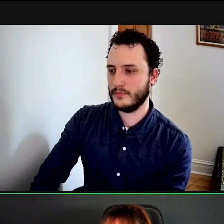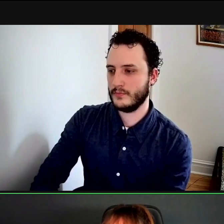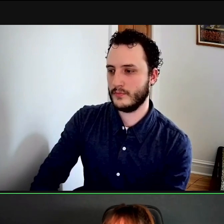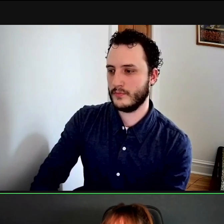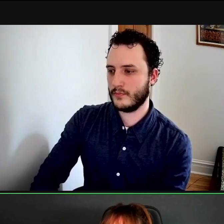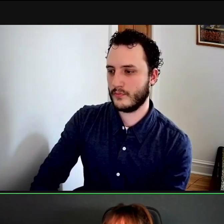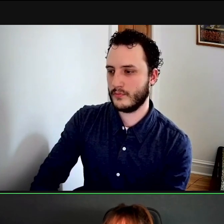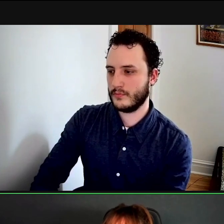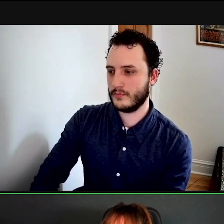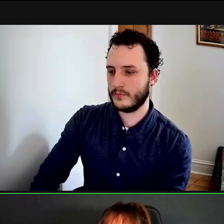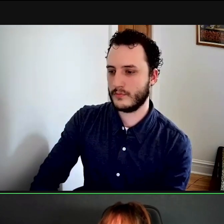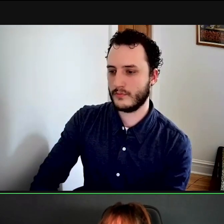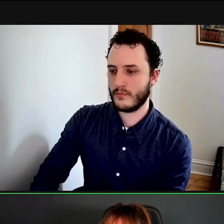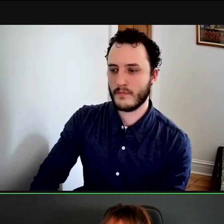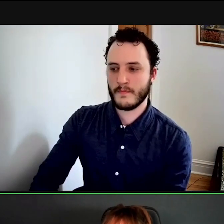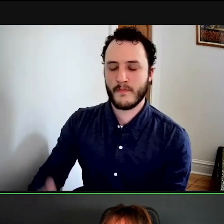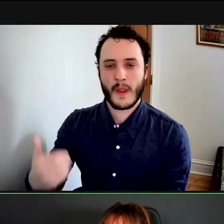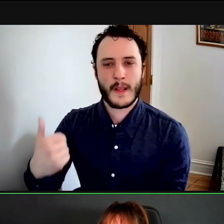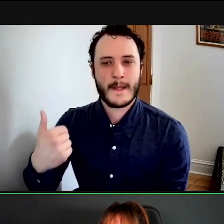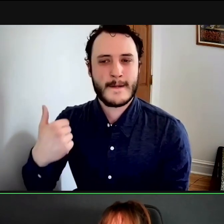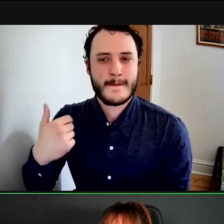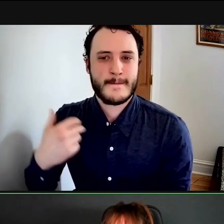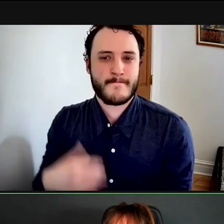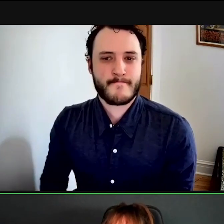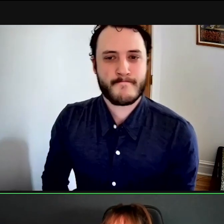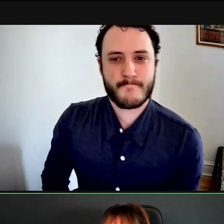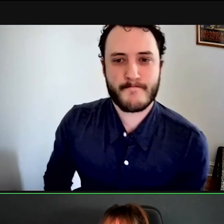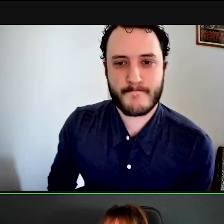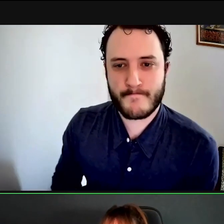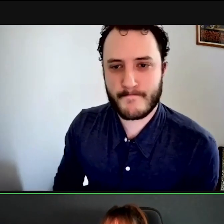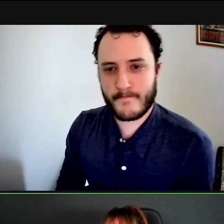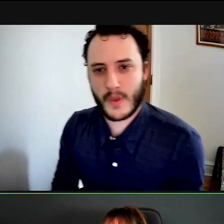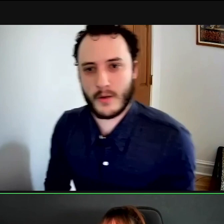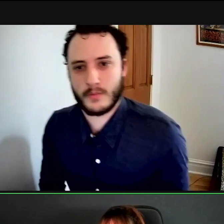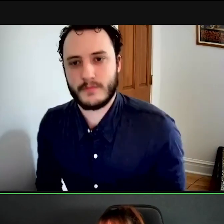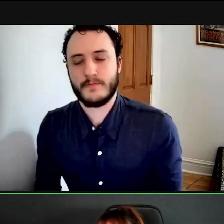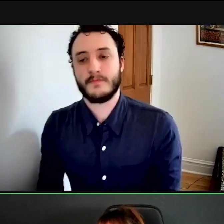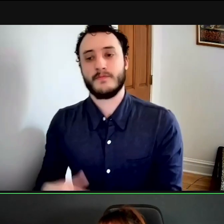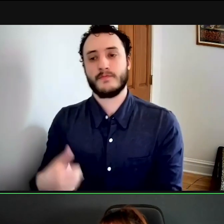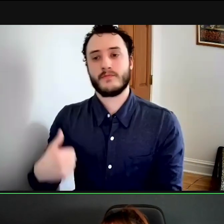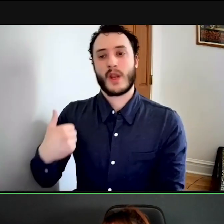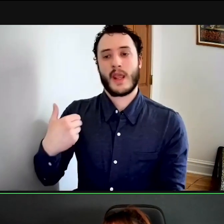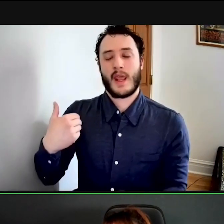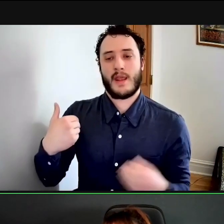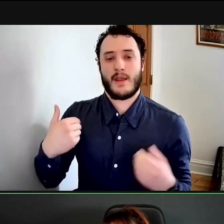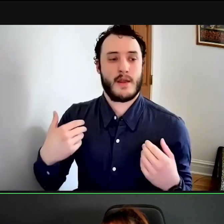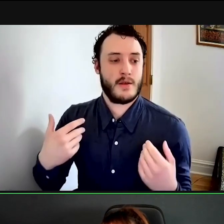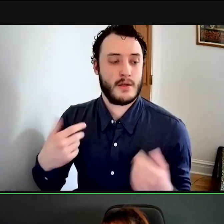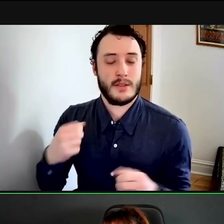it can cause barriers, where the centralized system shares that cost across the entire campus